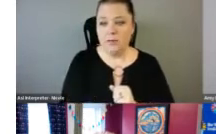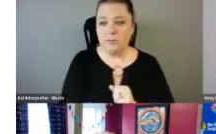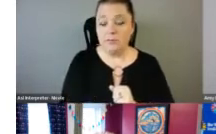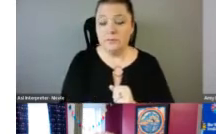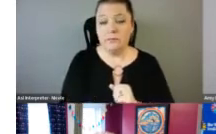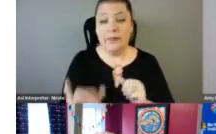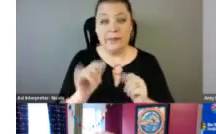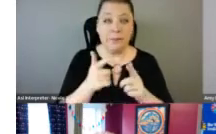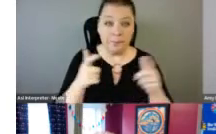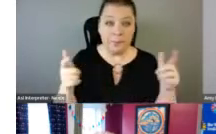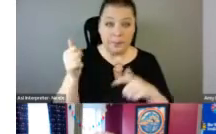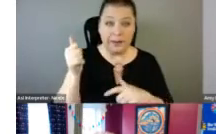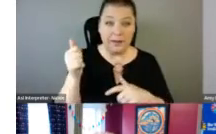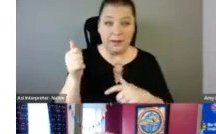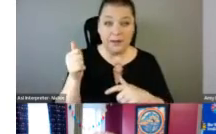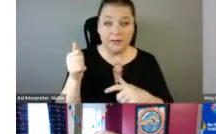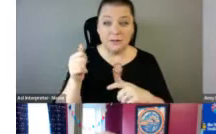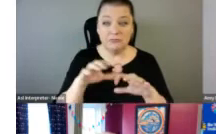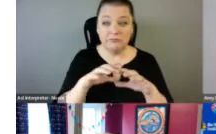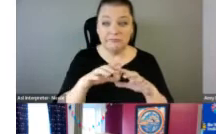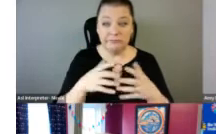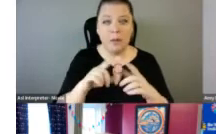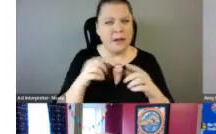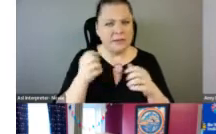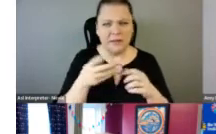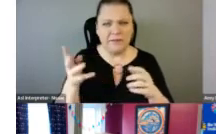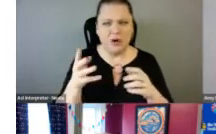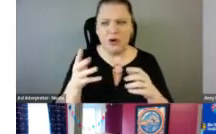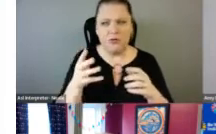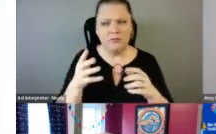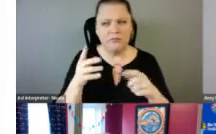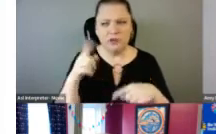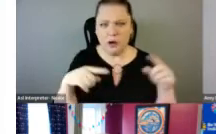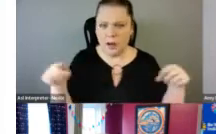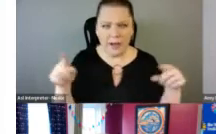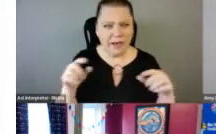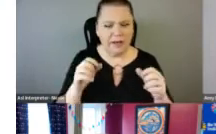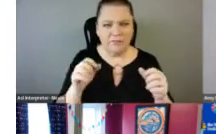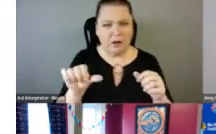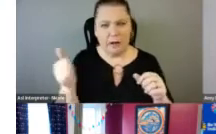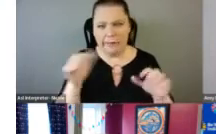largest, I guess plurality, but we have a great spread across all of the other categories.